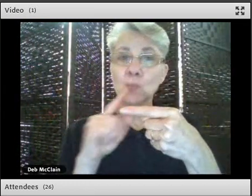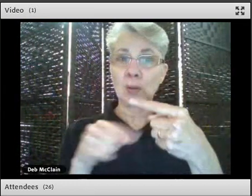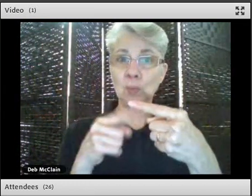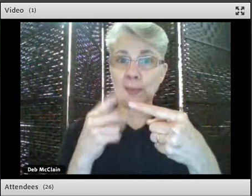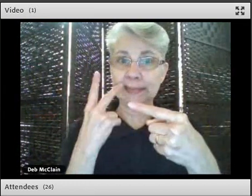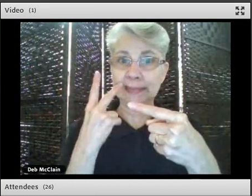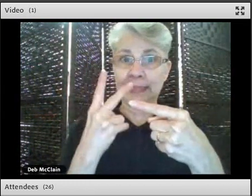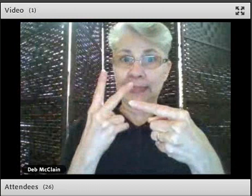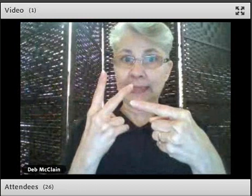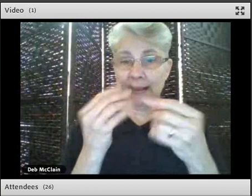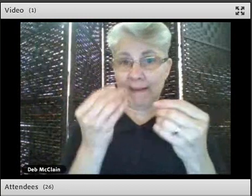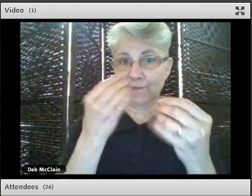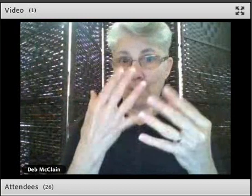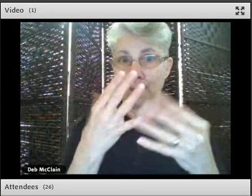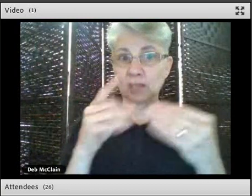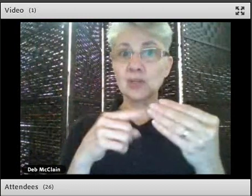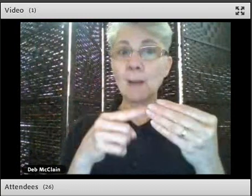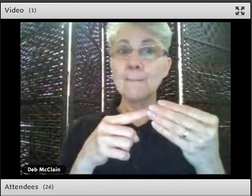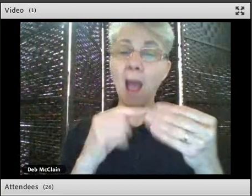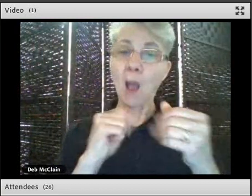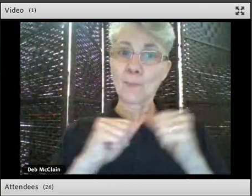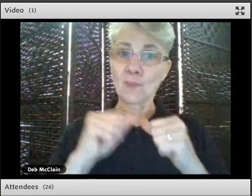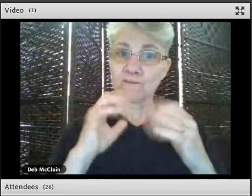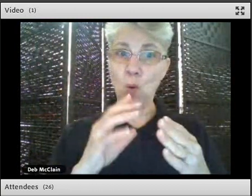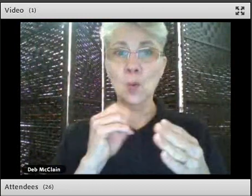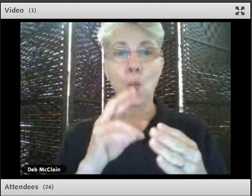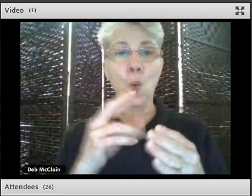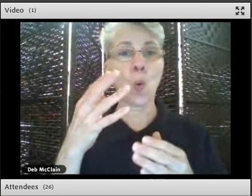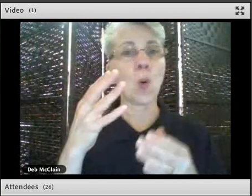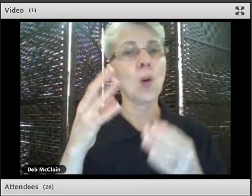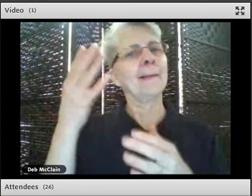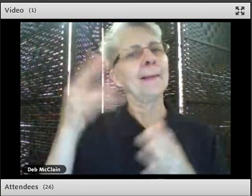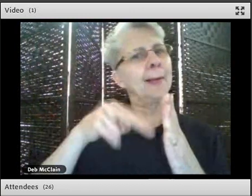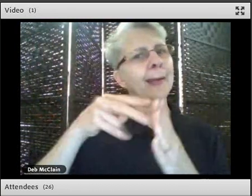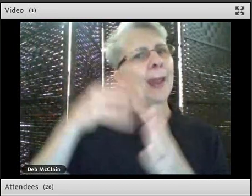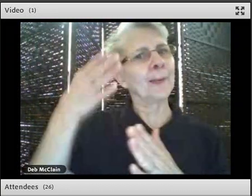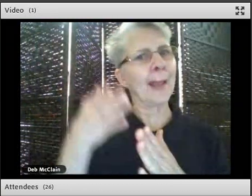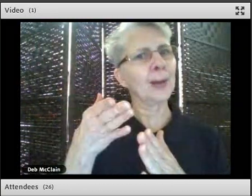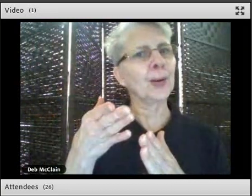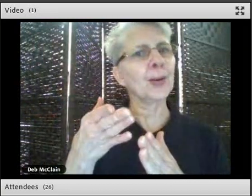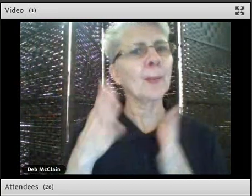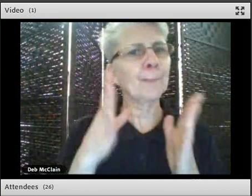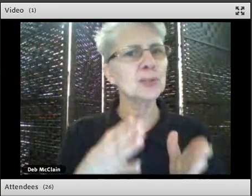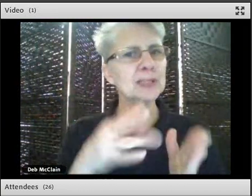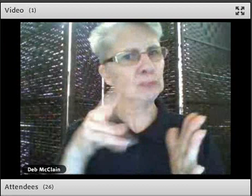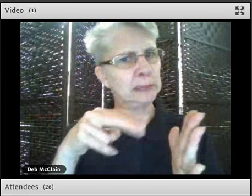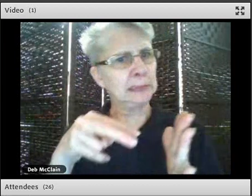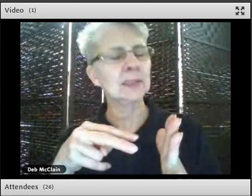somebody who reads something, record what you see and put it in a 511 field.